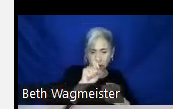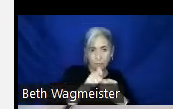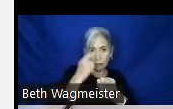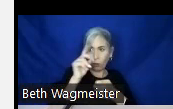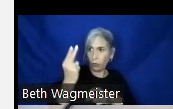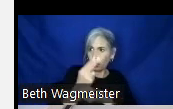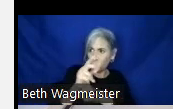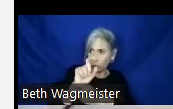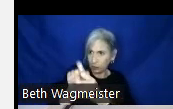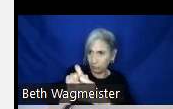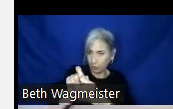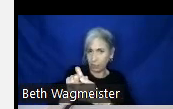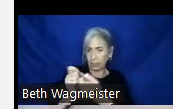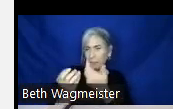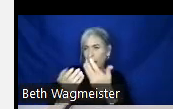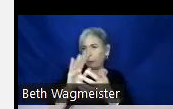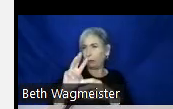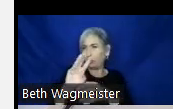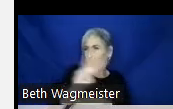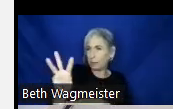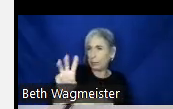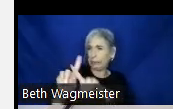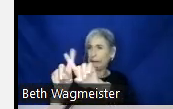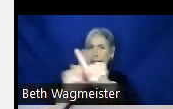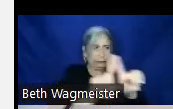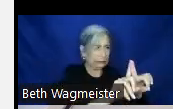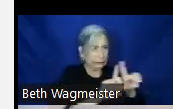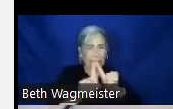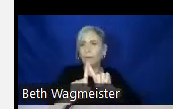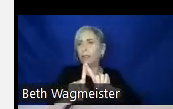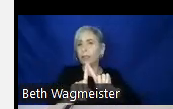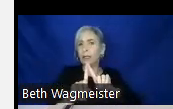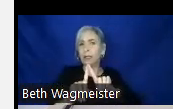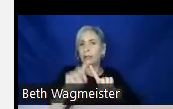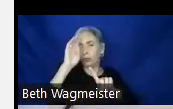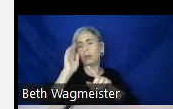case. Like they might be building very difference websites or e commerce platform that is different